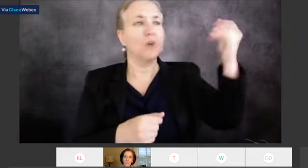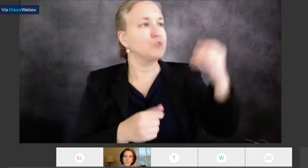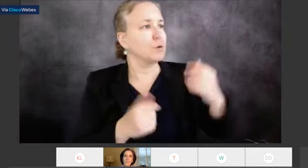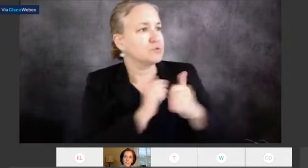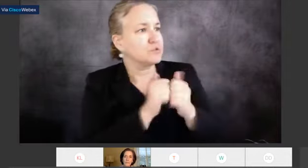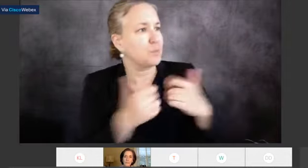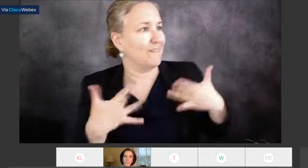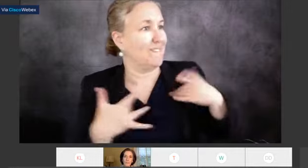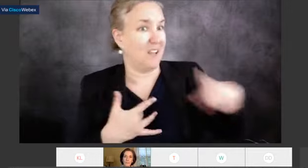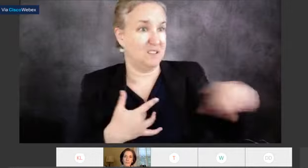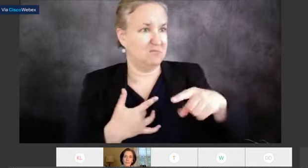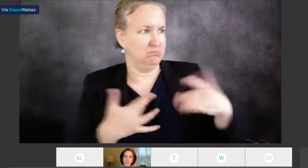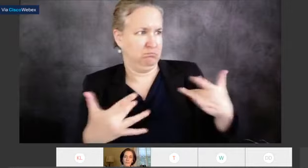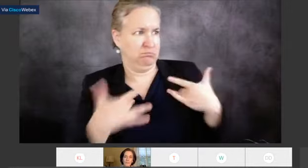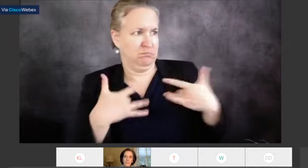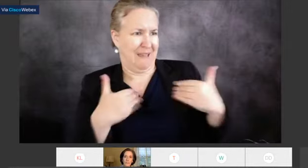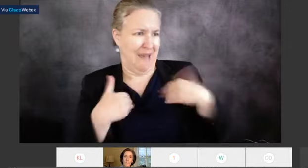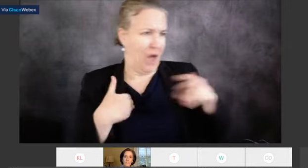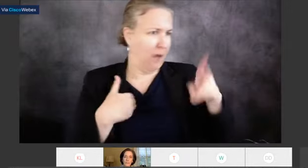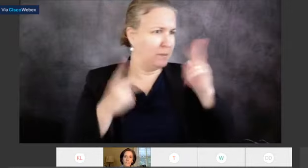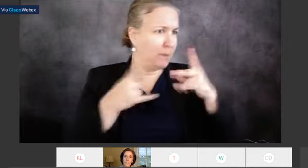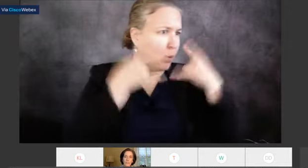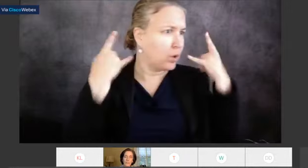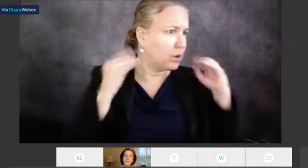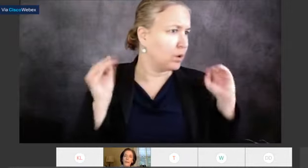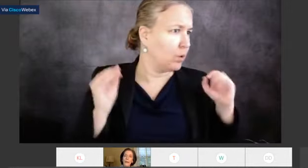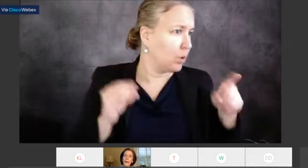and there was some concern that you saw people without masks